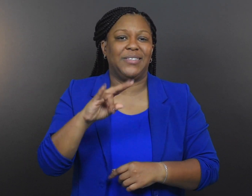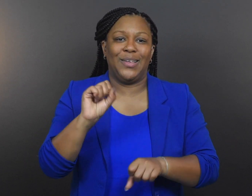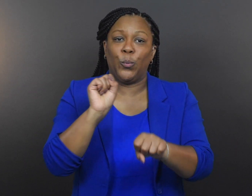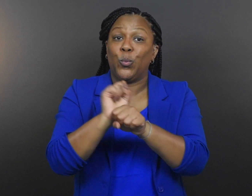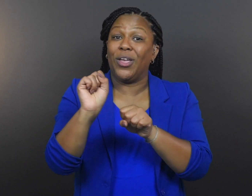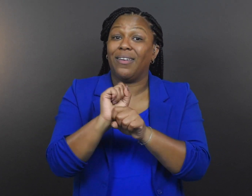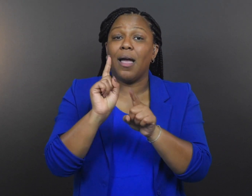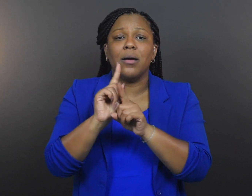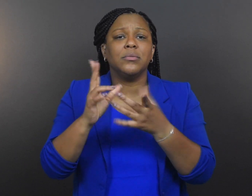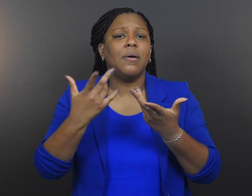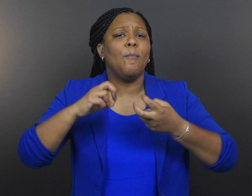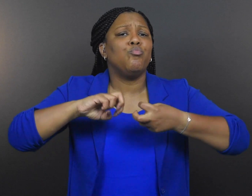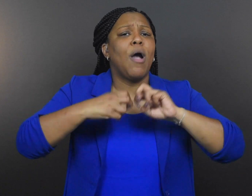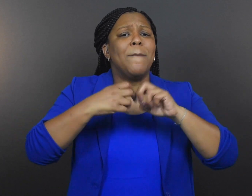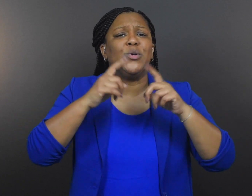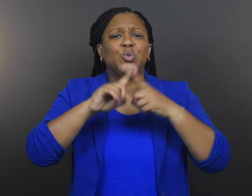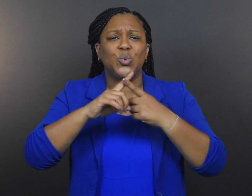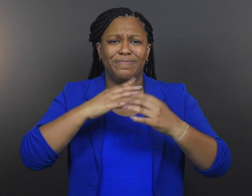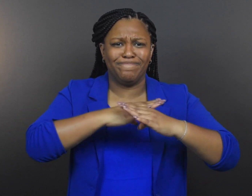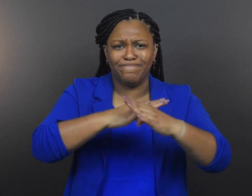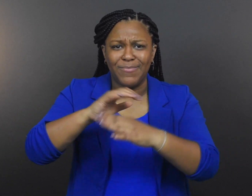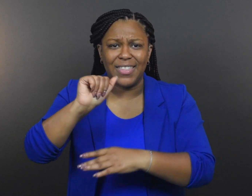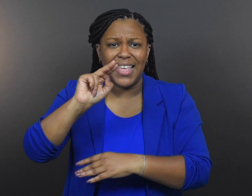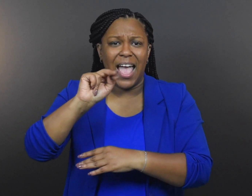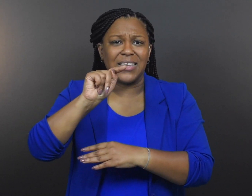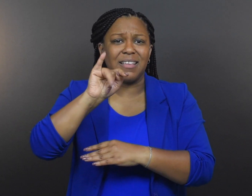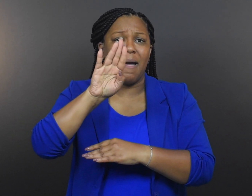working on the problem of antibiotic resistance—a